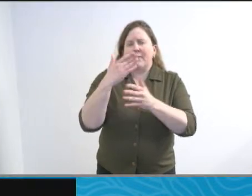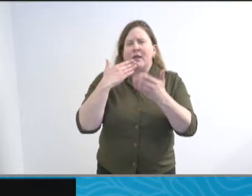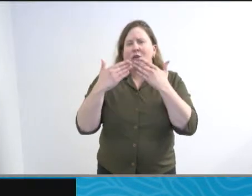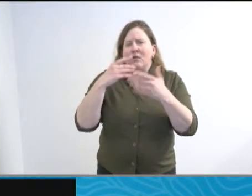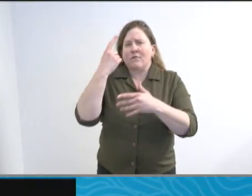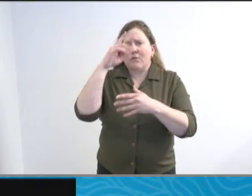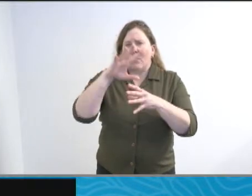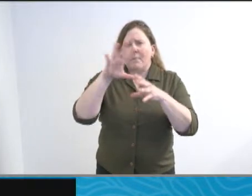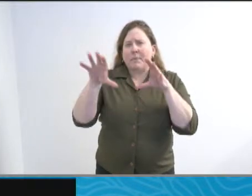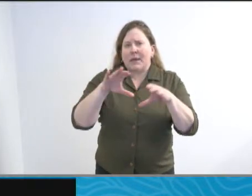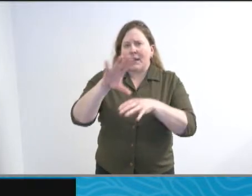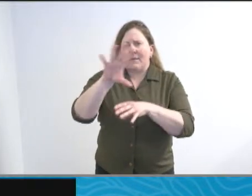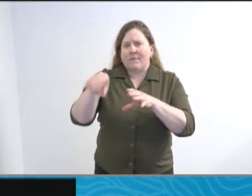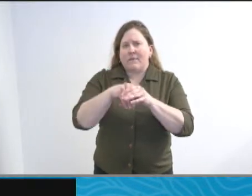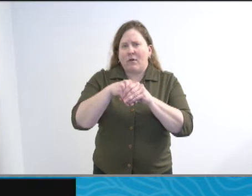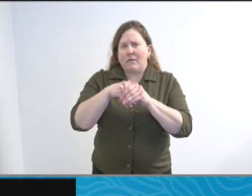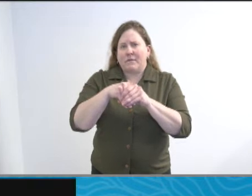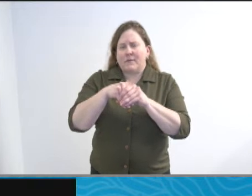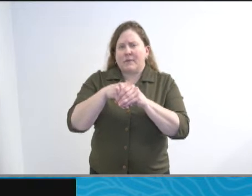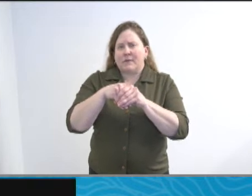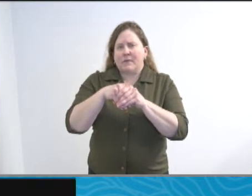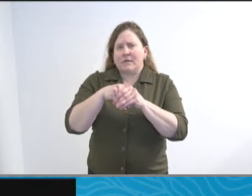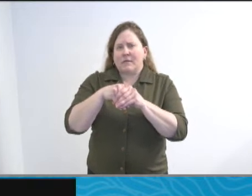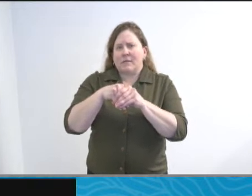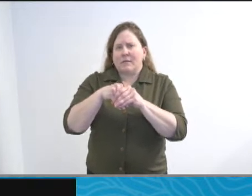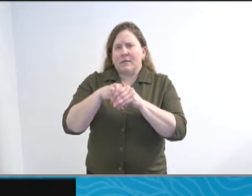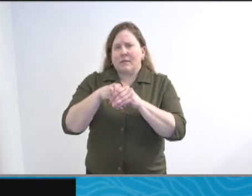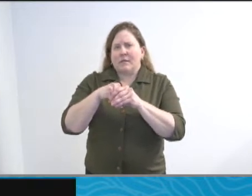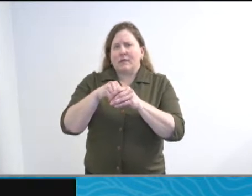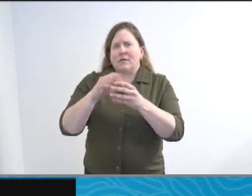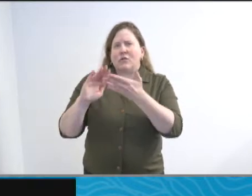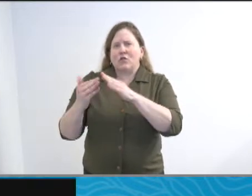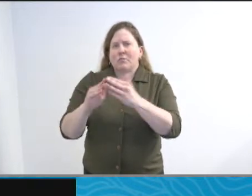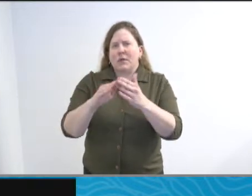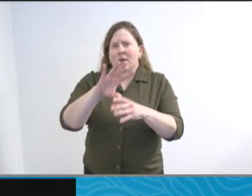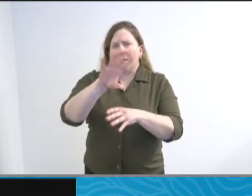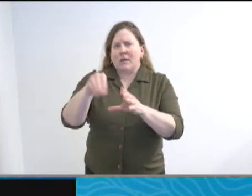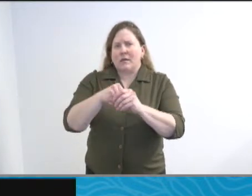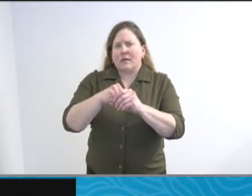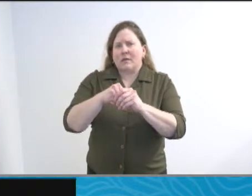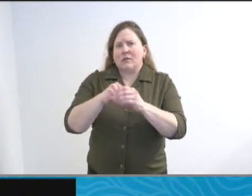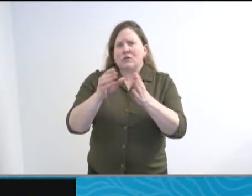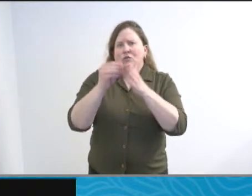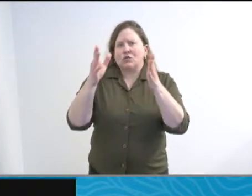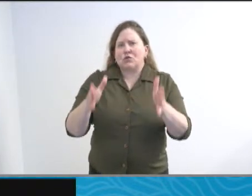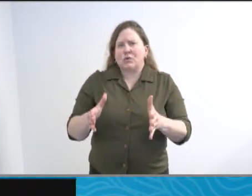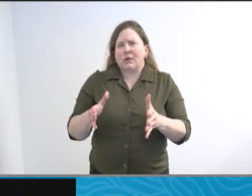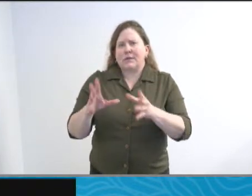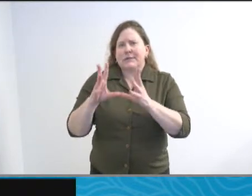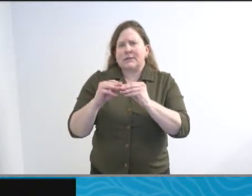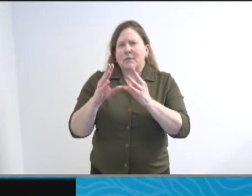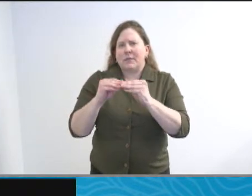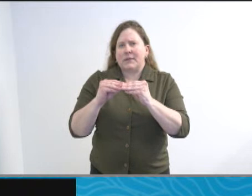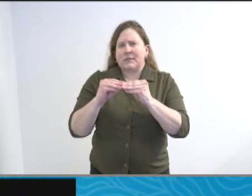And these were really done through our community engagement sessions, our student summits, our district leaders meetings,